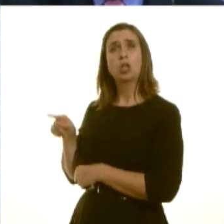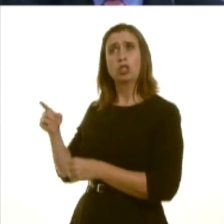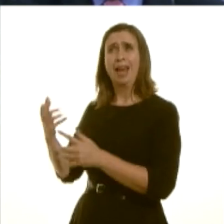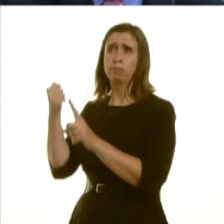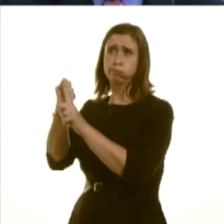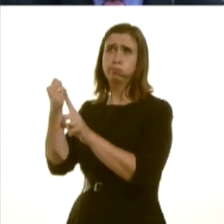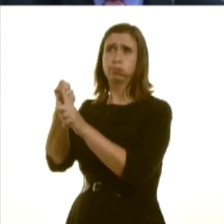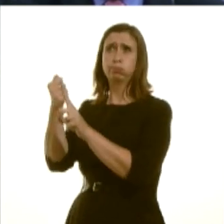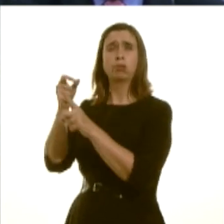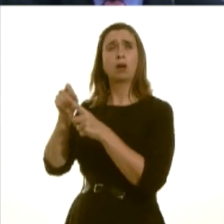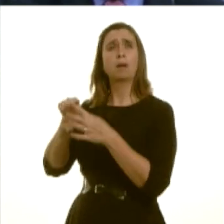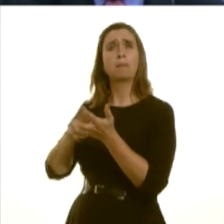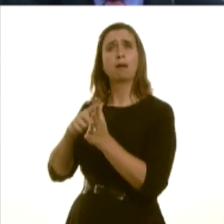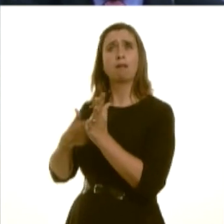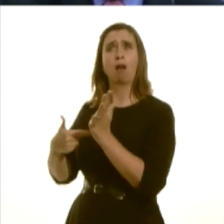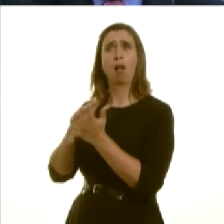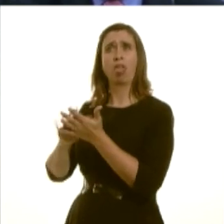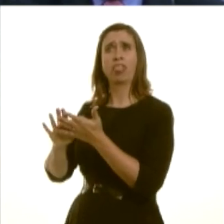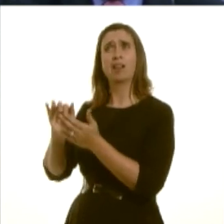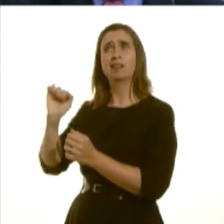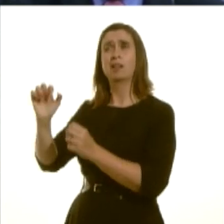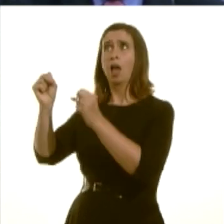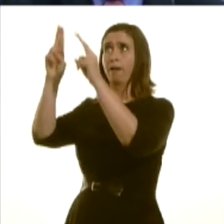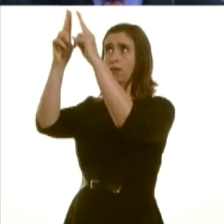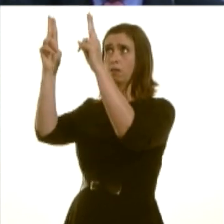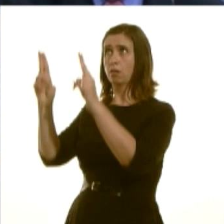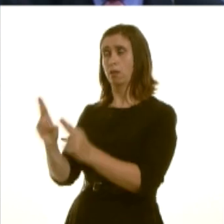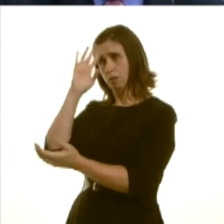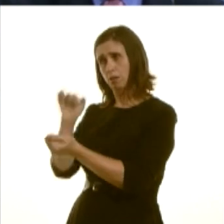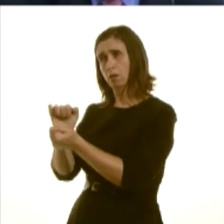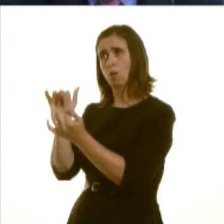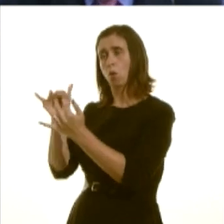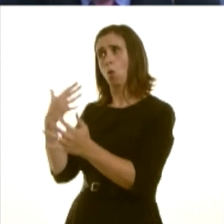to have his name added to the cenotaph there. The local authority, acting in good faith,